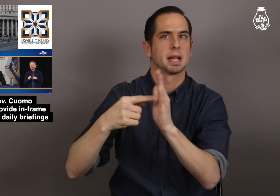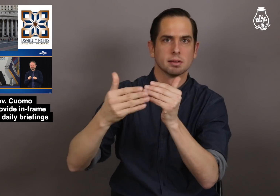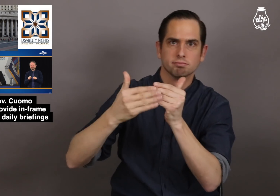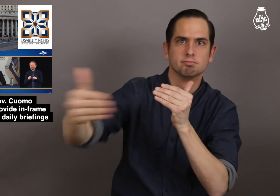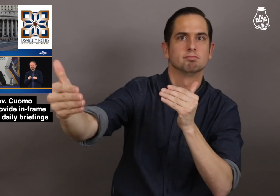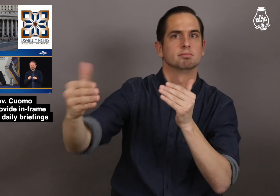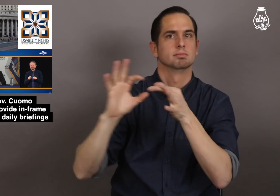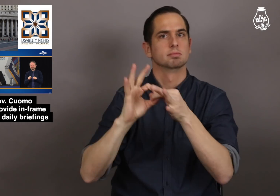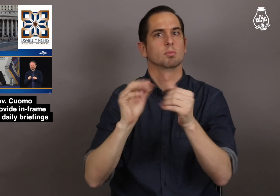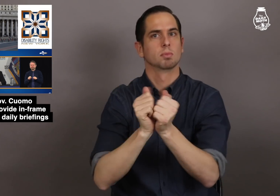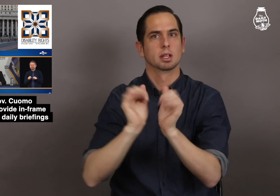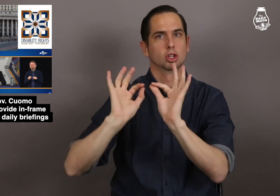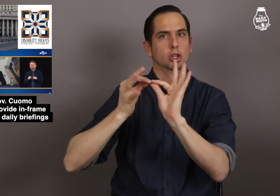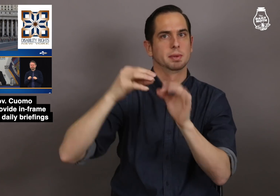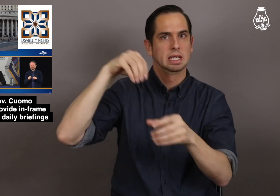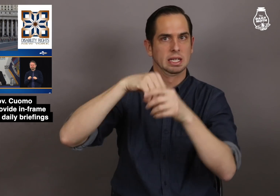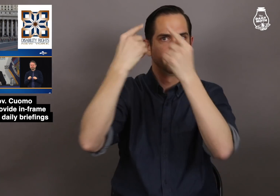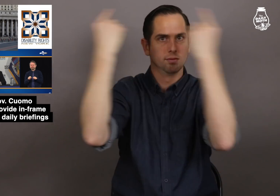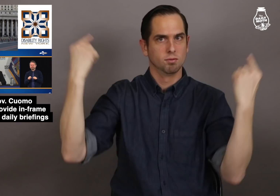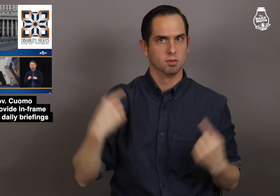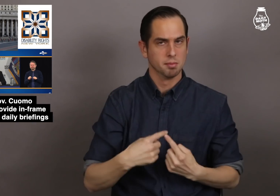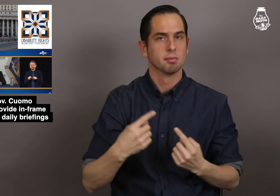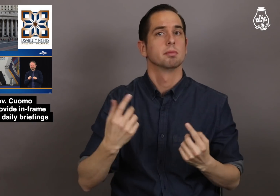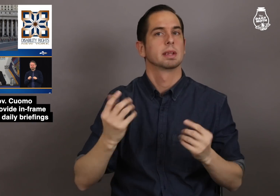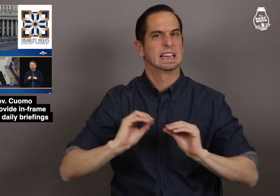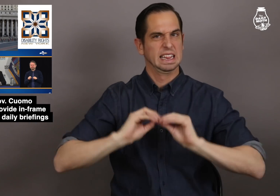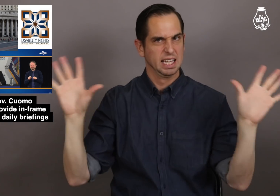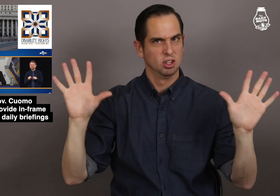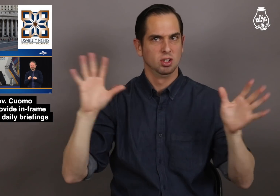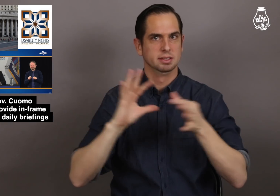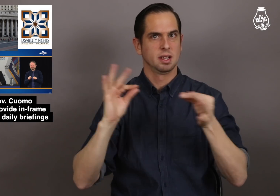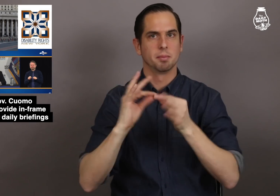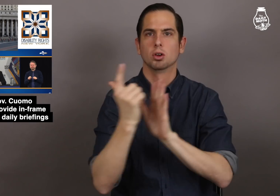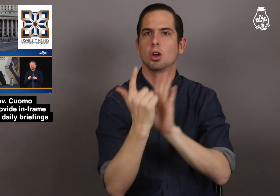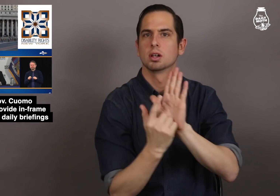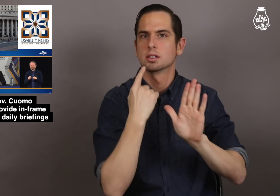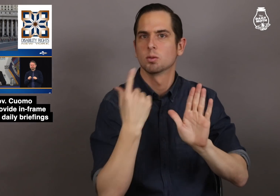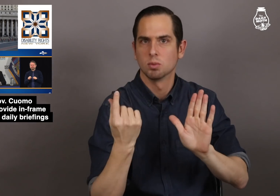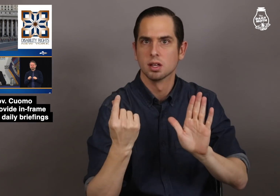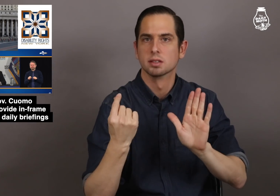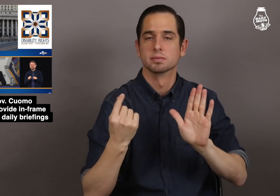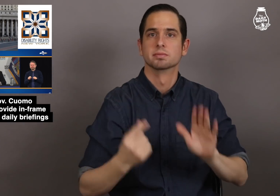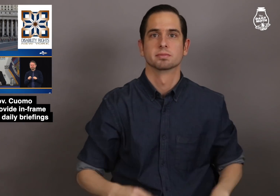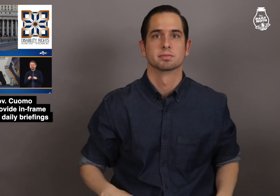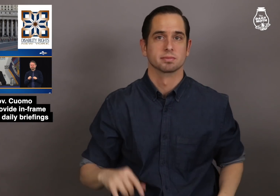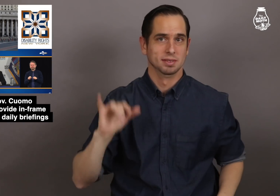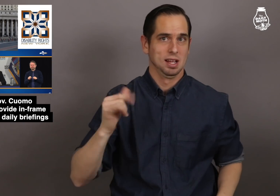on the matter of in-frame interpreters so there can be a clear statement on the law.